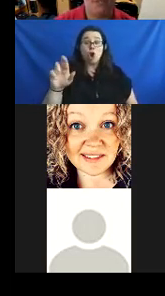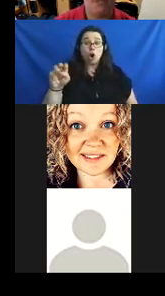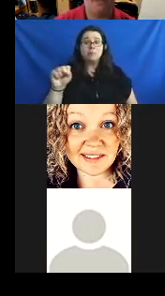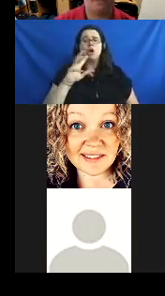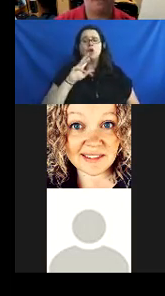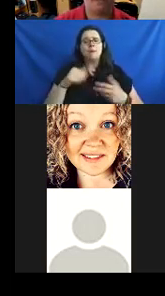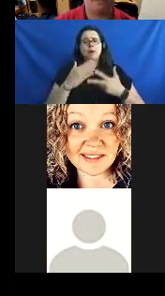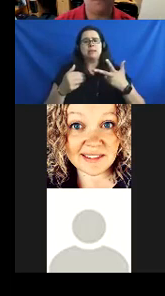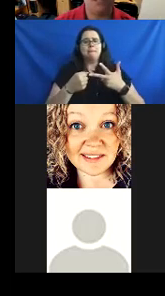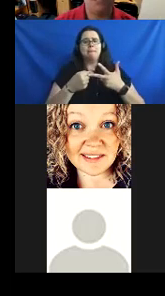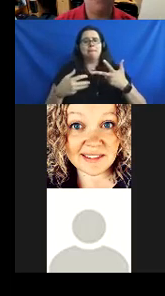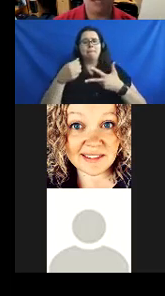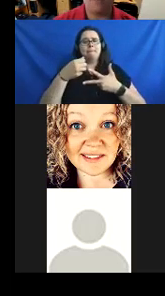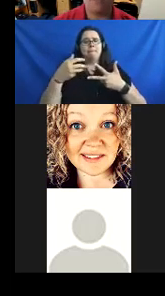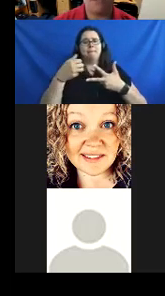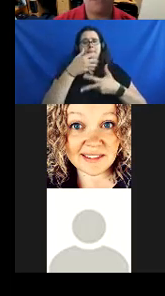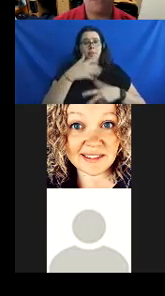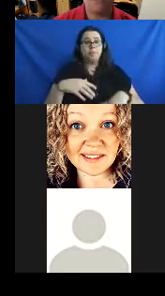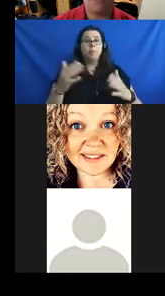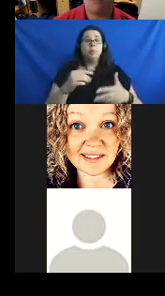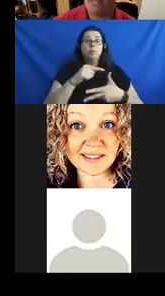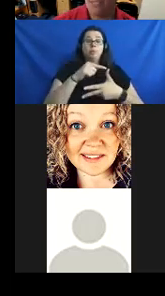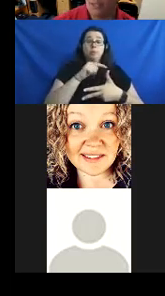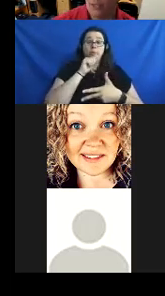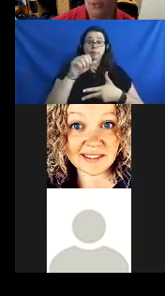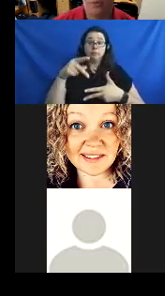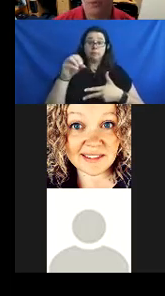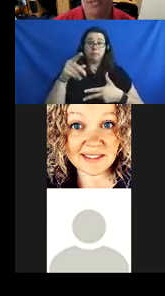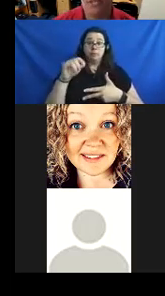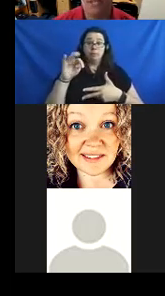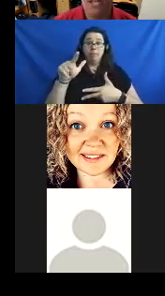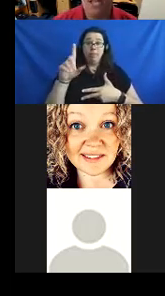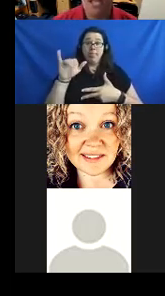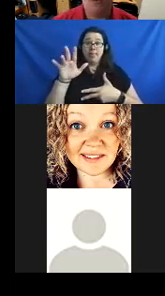NONOPTICAL DEVICES, LIKE I SAID, LARGE PRINT.